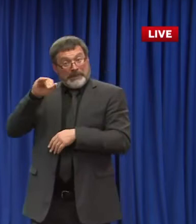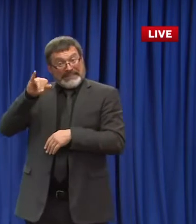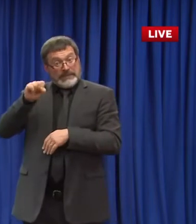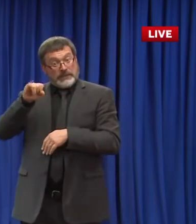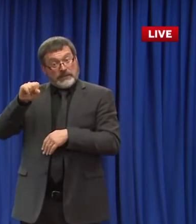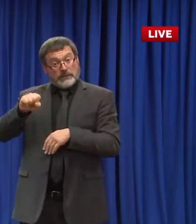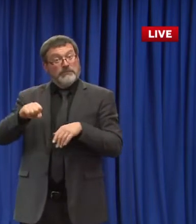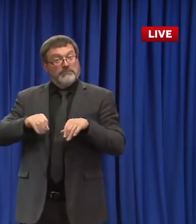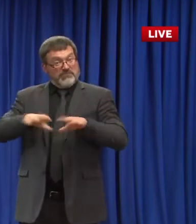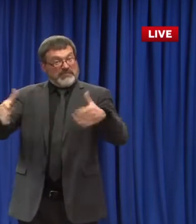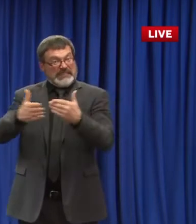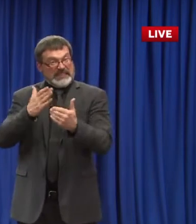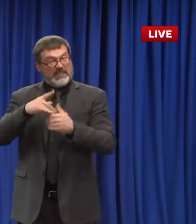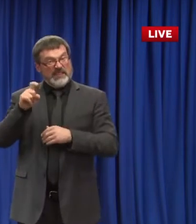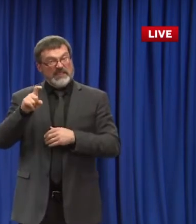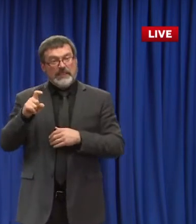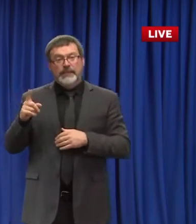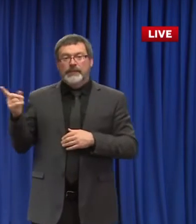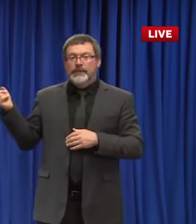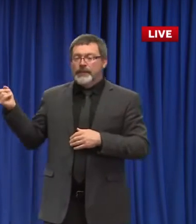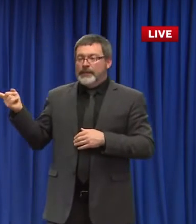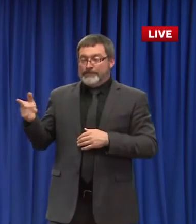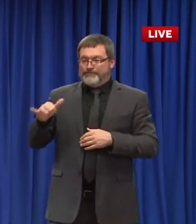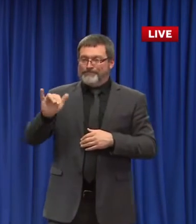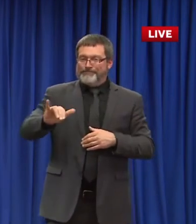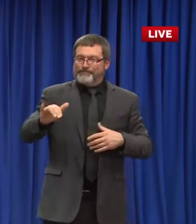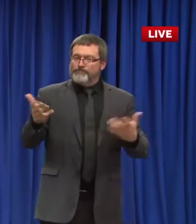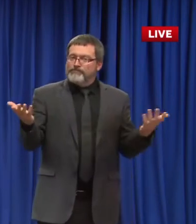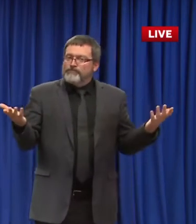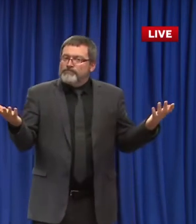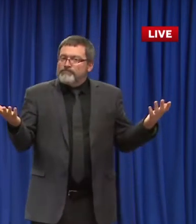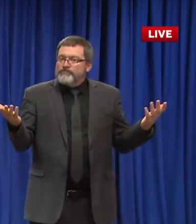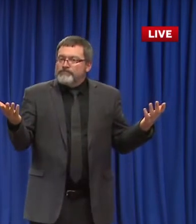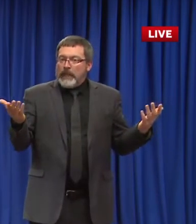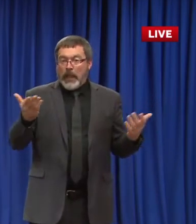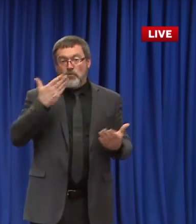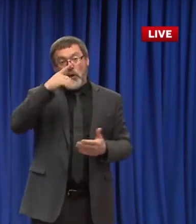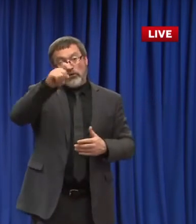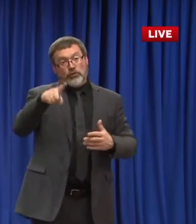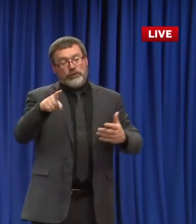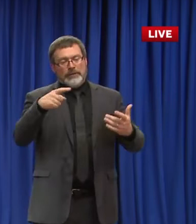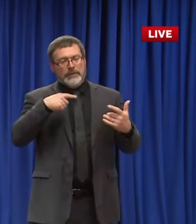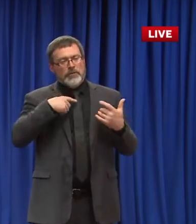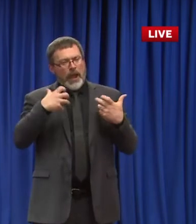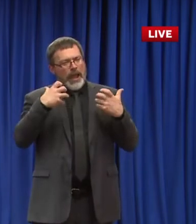YEAH, SO THE QUESTION IS HOW INFECTIOUS IS THIS AND AND THAT’S A GOOD QUESTION.